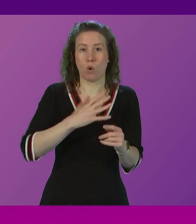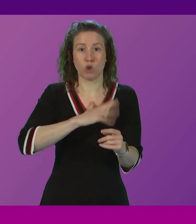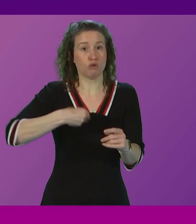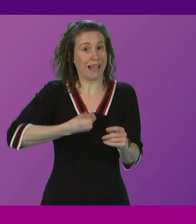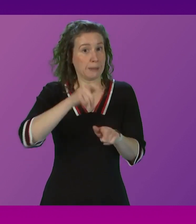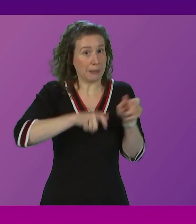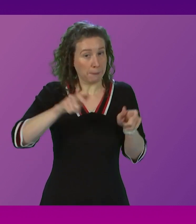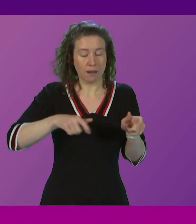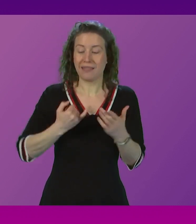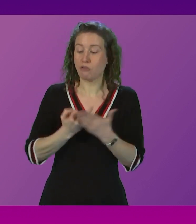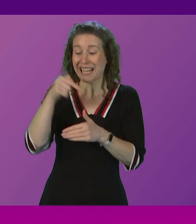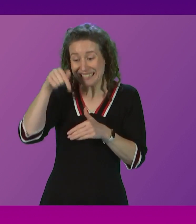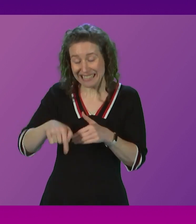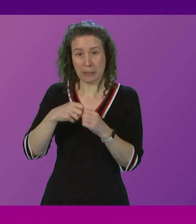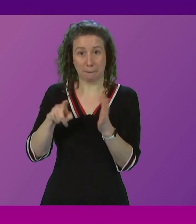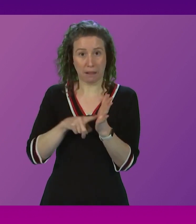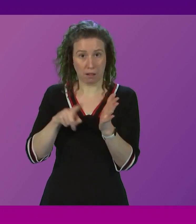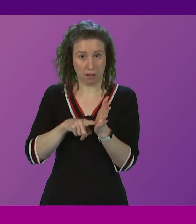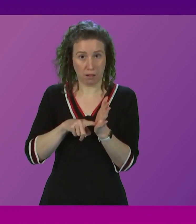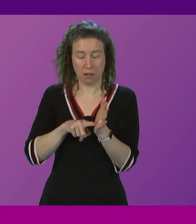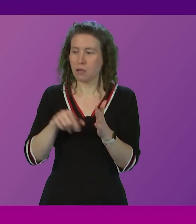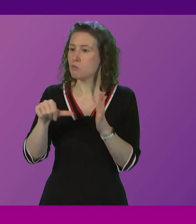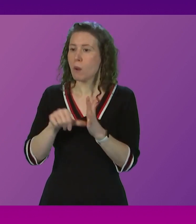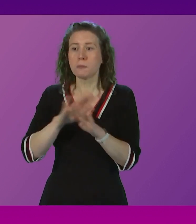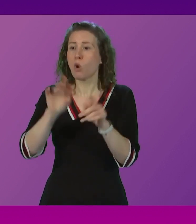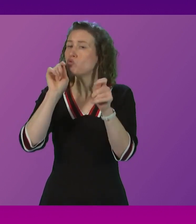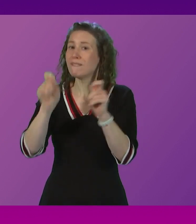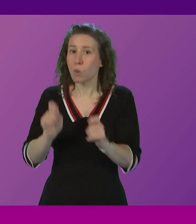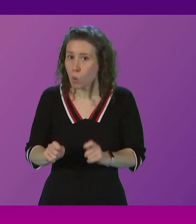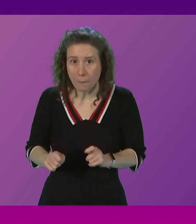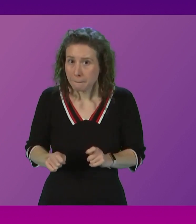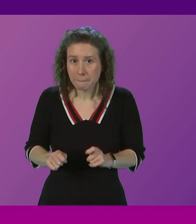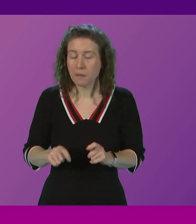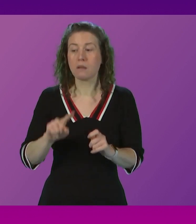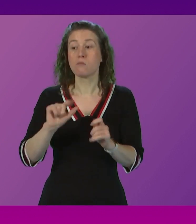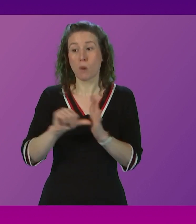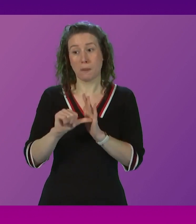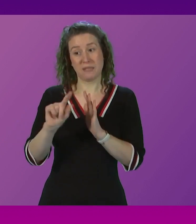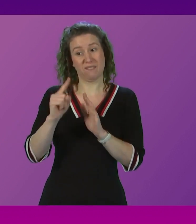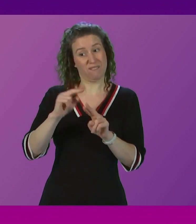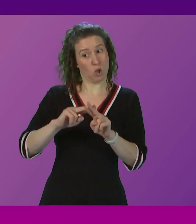are against the bill. The problem is not reform; the problem is the First Minister’s reforms.